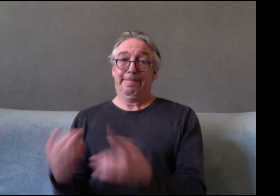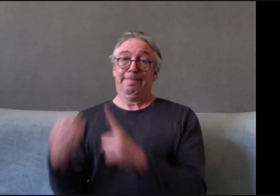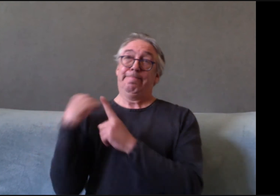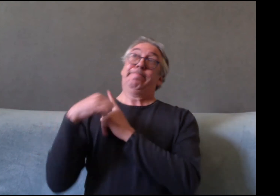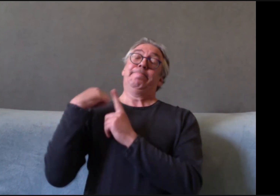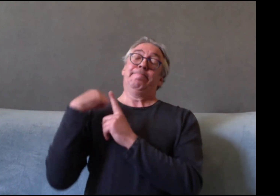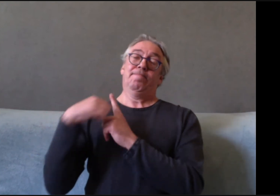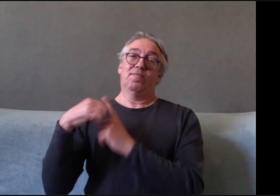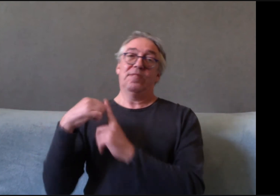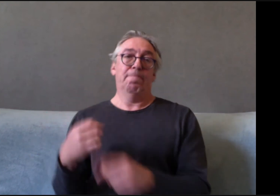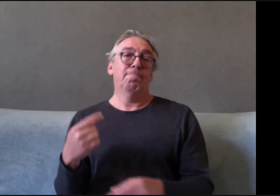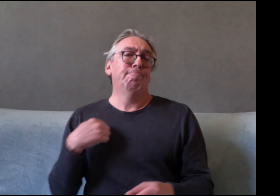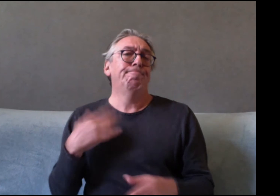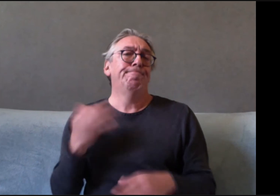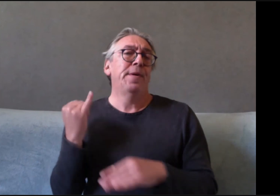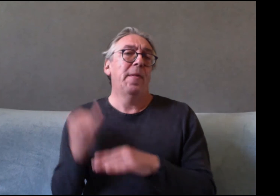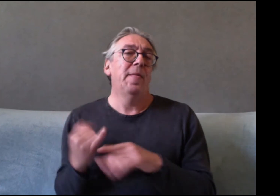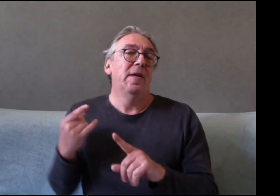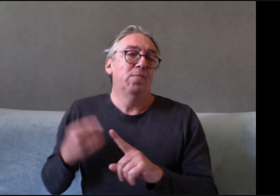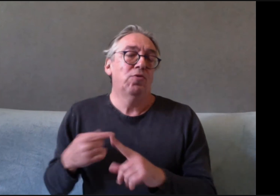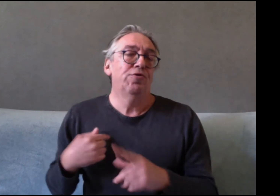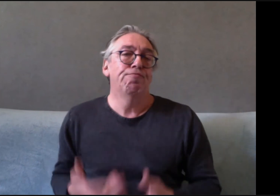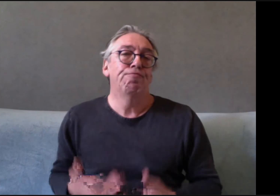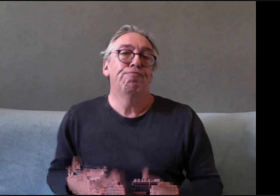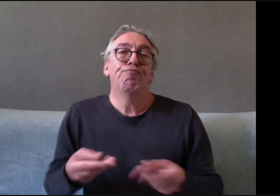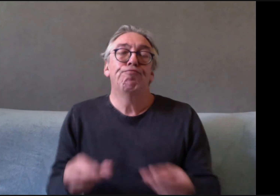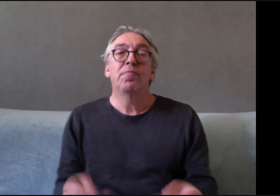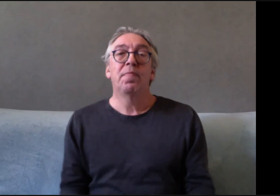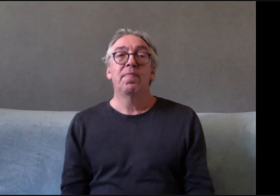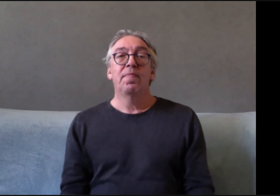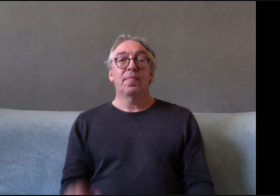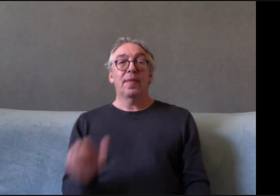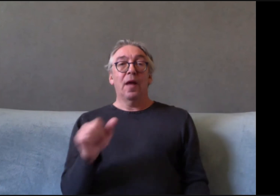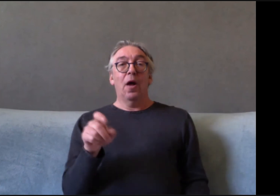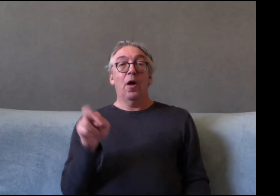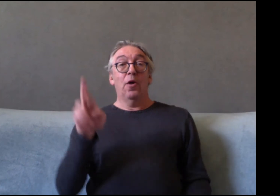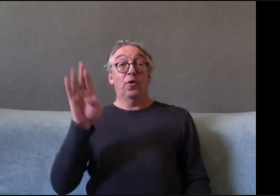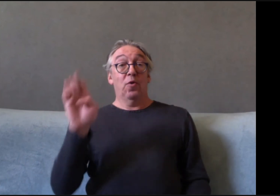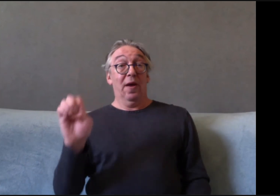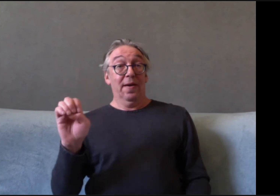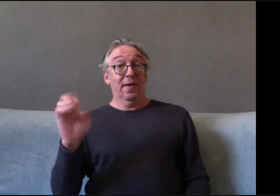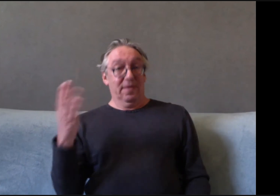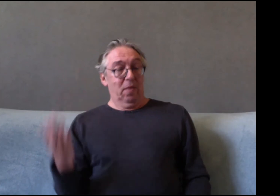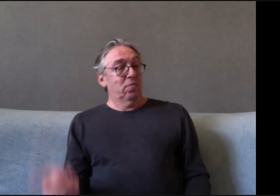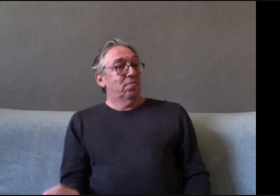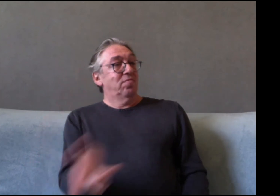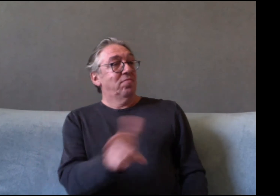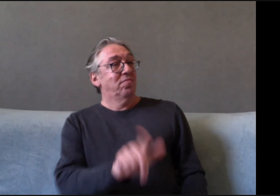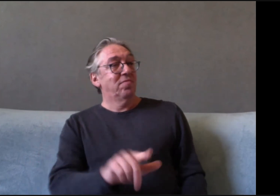ANDRÉ: Thank you, Ana. We'll now give the floor to Maureen as we try to solve the issue